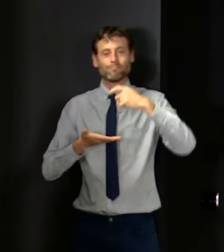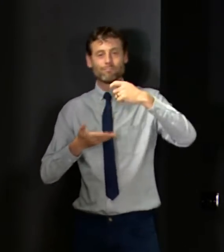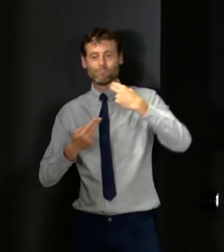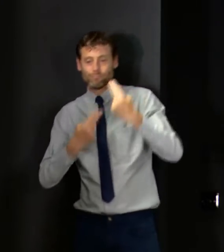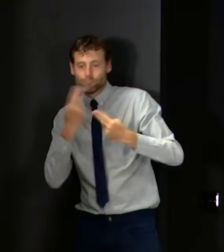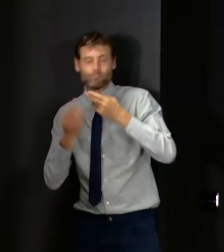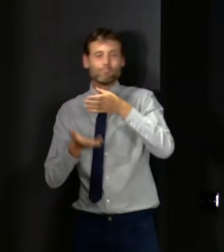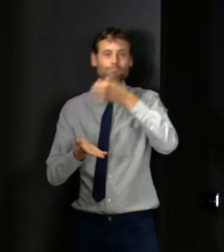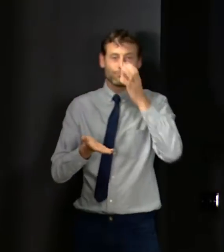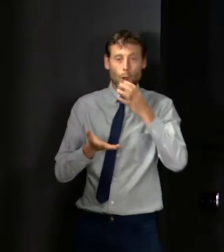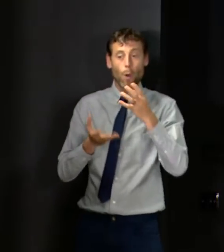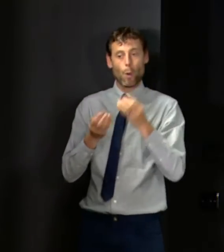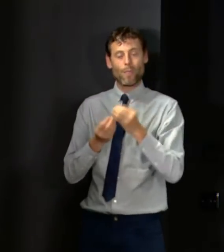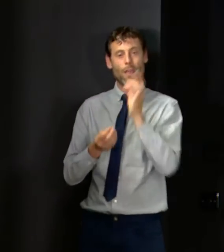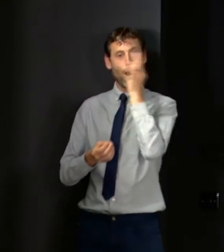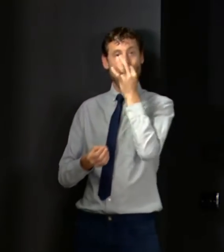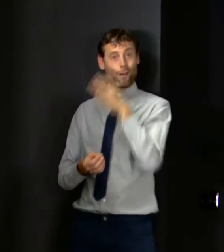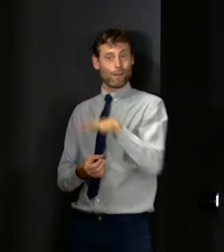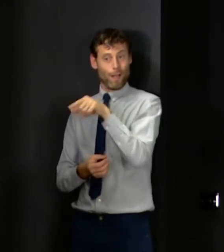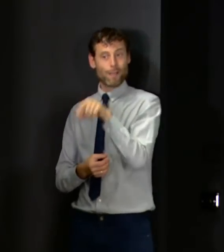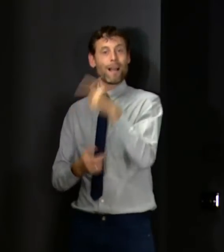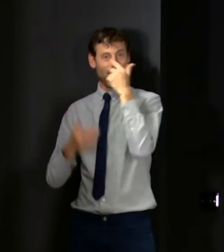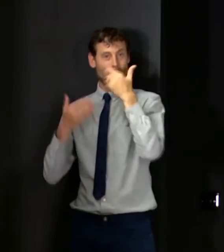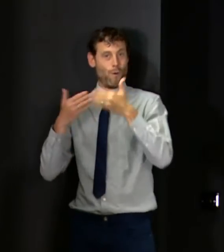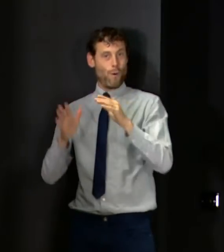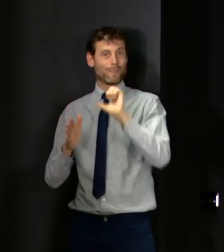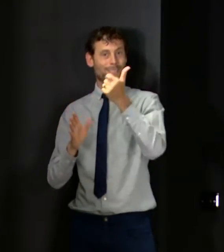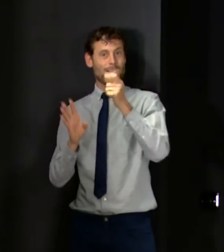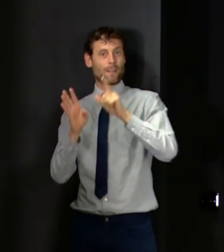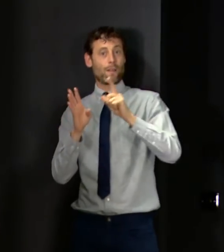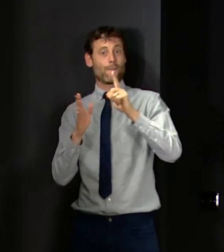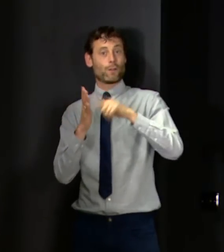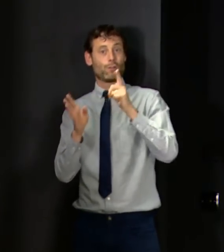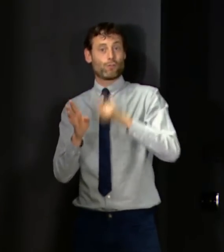All of this represents a positive step forward for Scotland's economy, but these